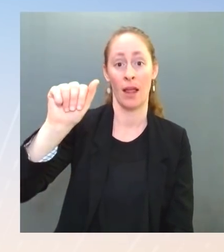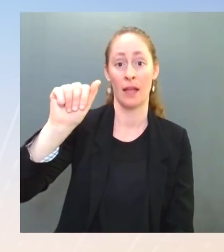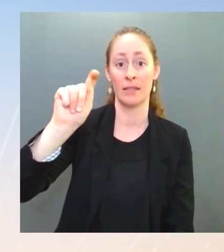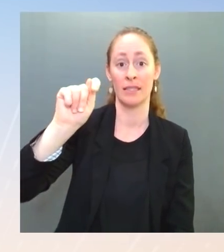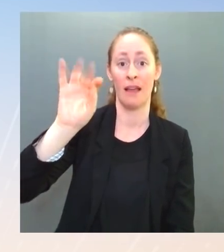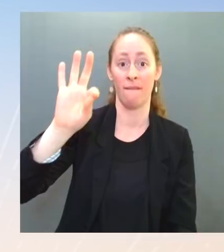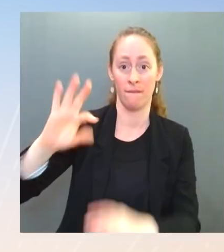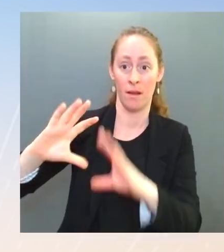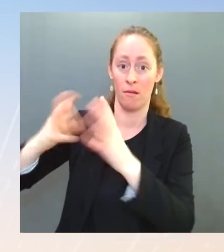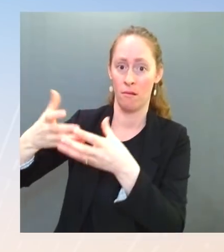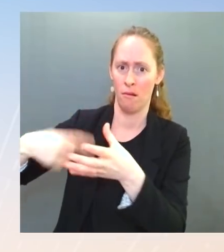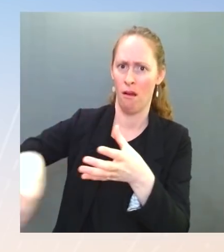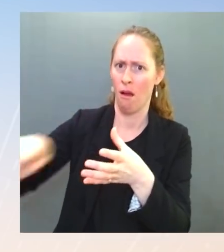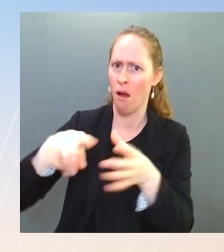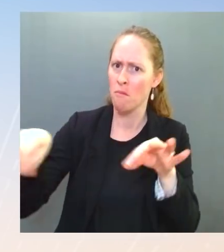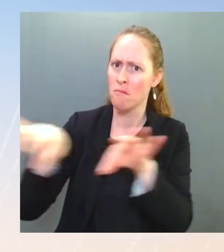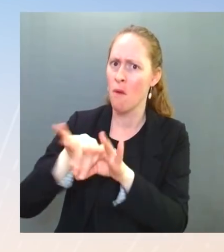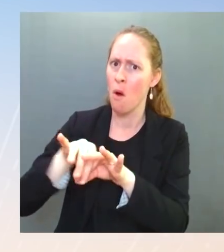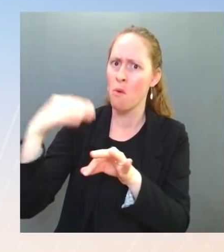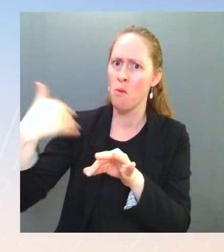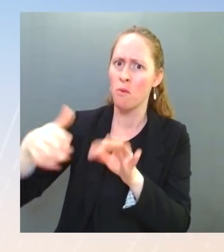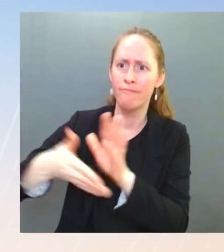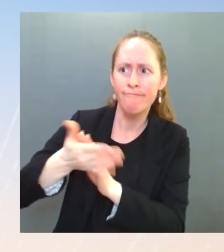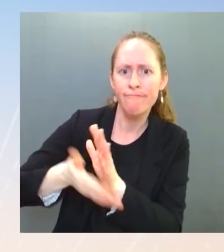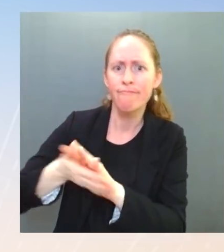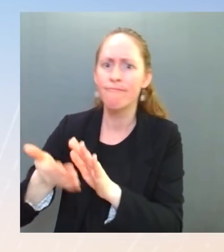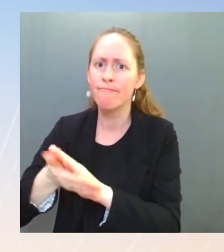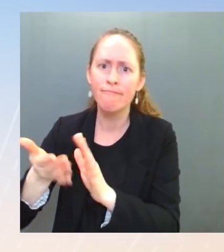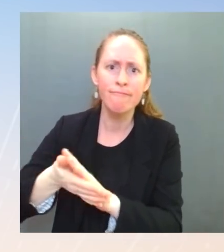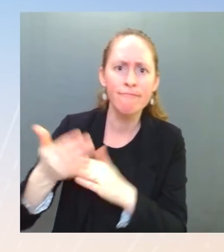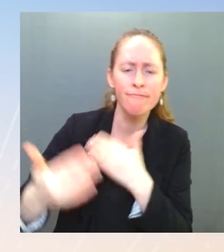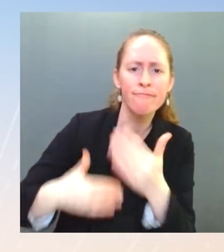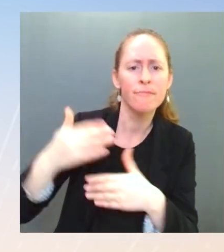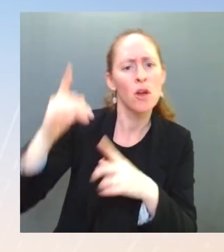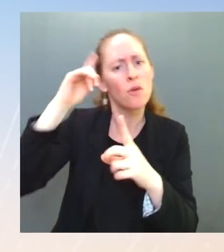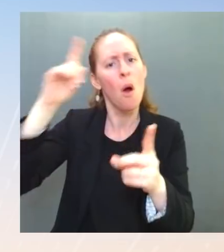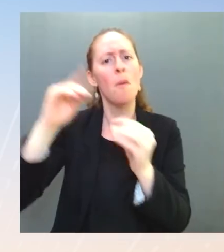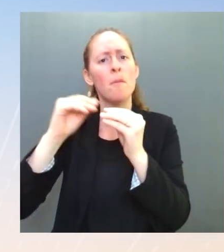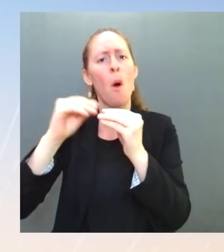making done more efficient and effective. And there's no question it's a net positive